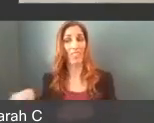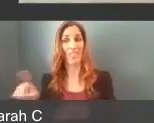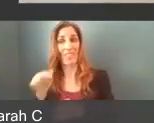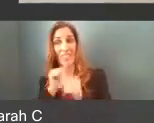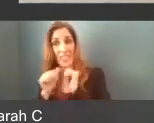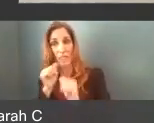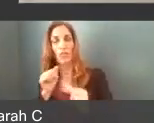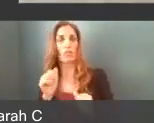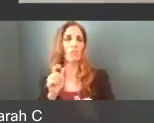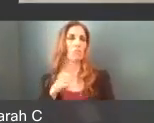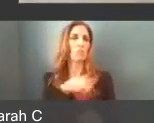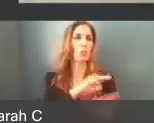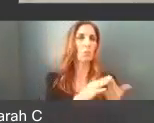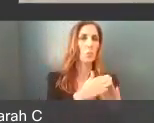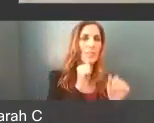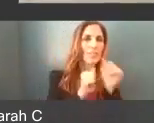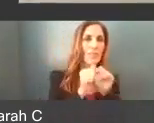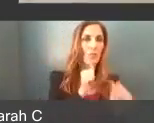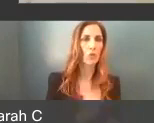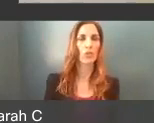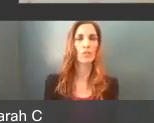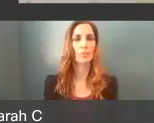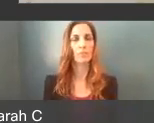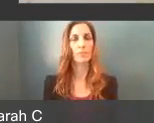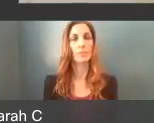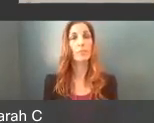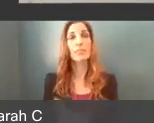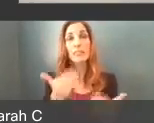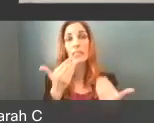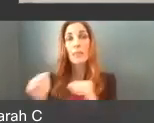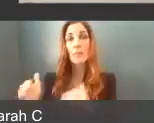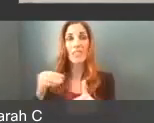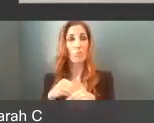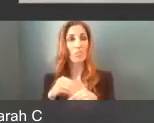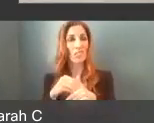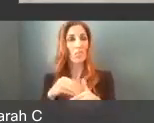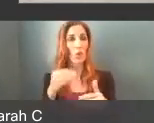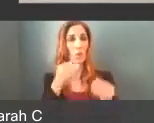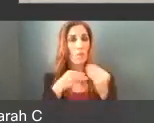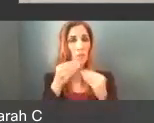The limitations on indoor dining and the loss of outdoor dining during the winter months have